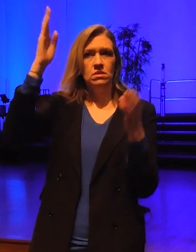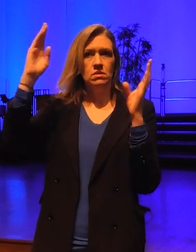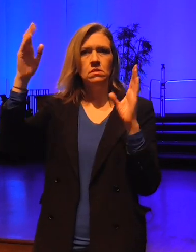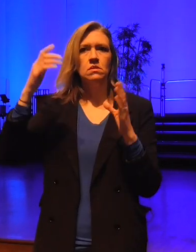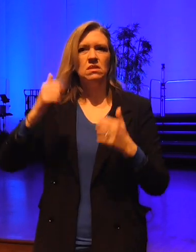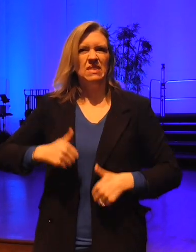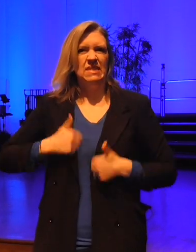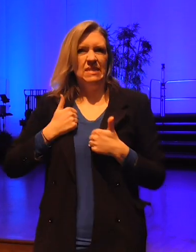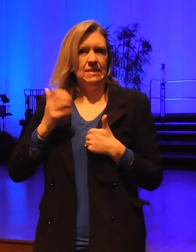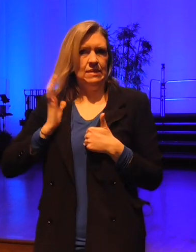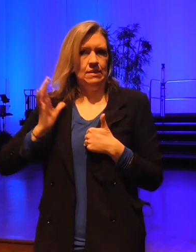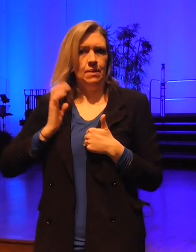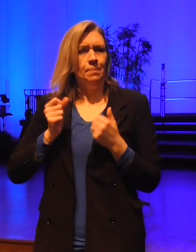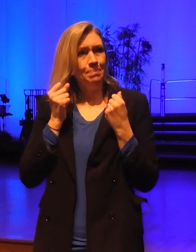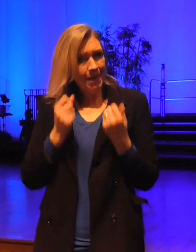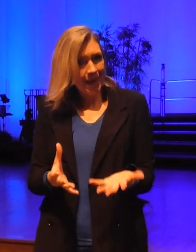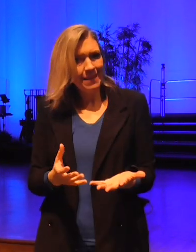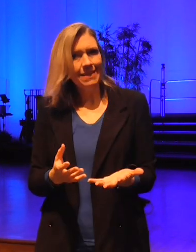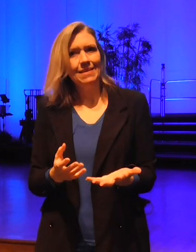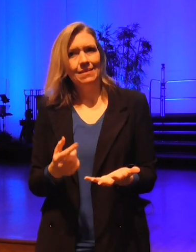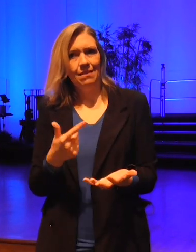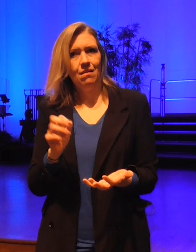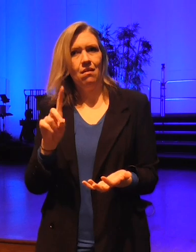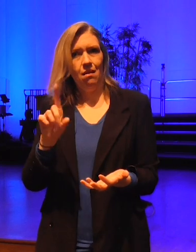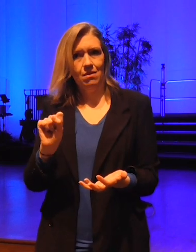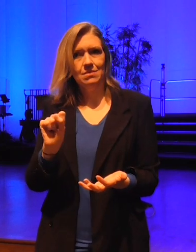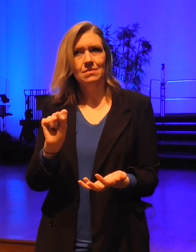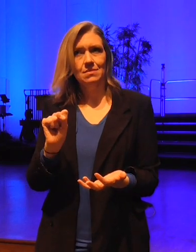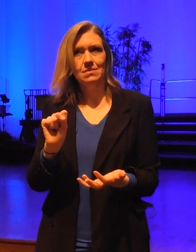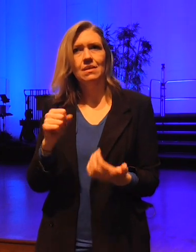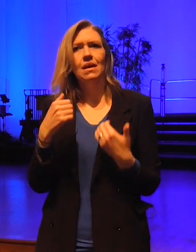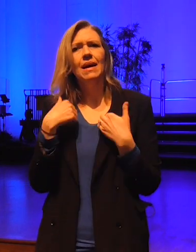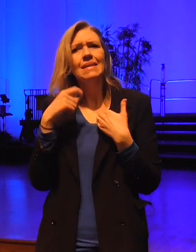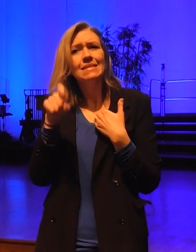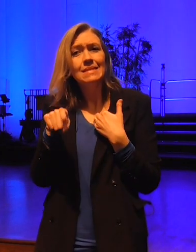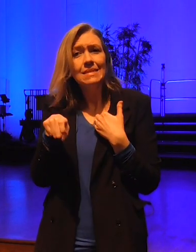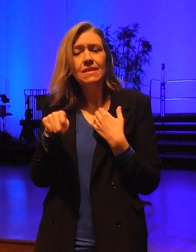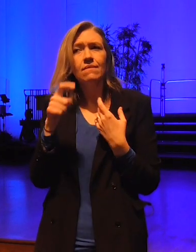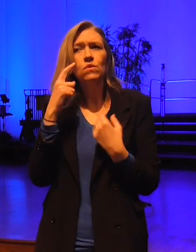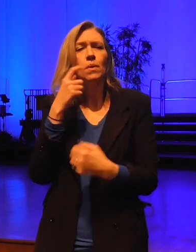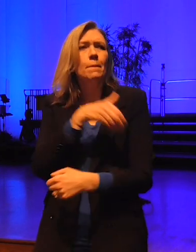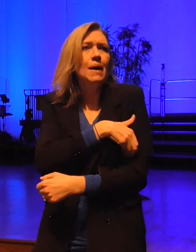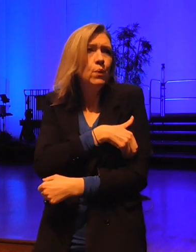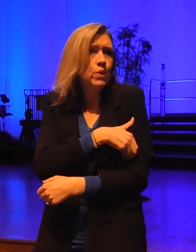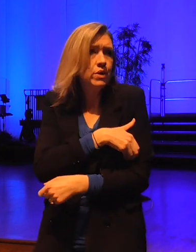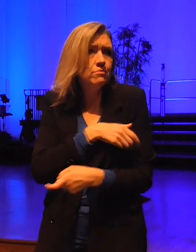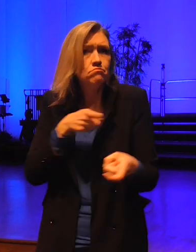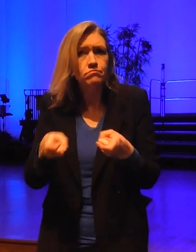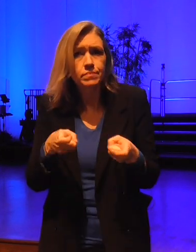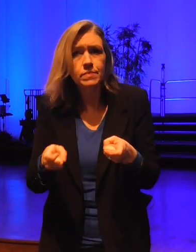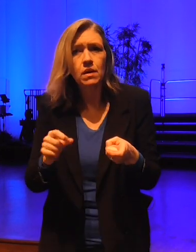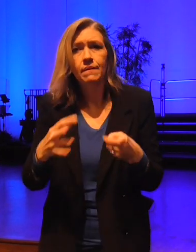of them and they had this need to have power over Humanity but they also had this fear of humanity